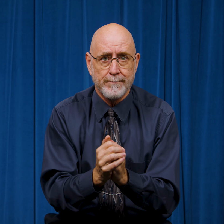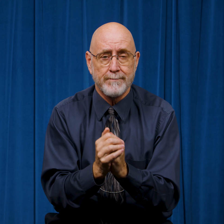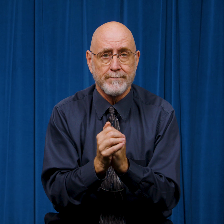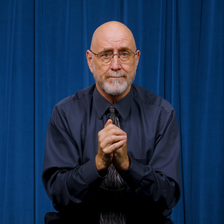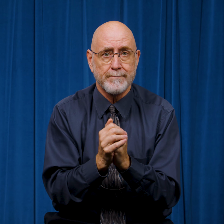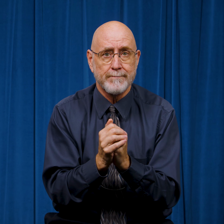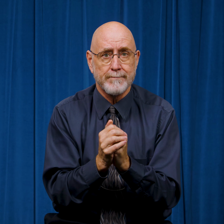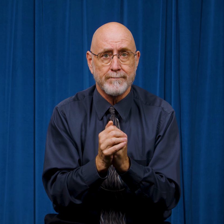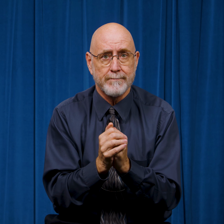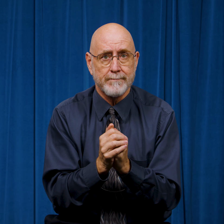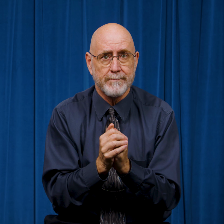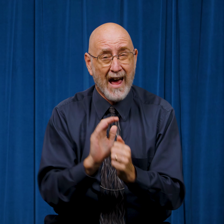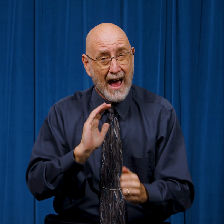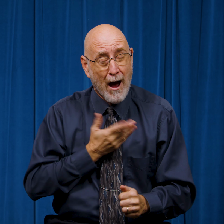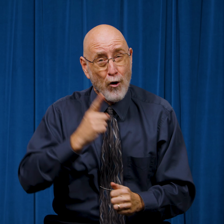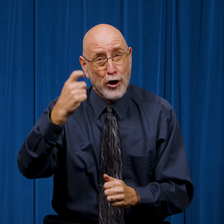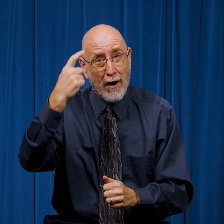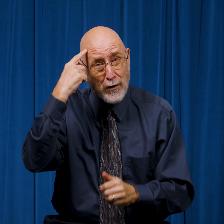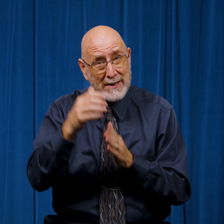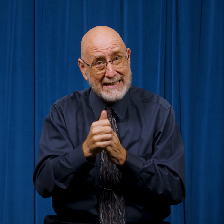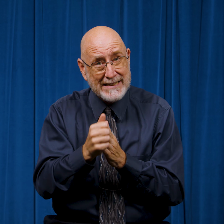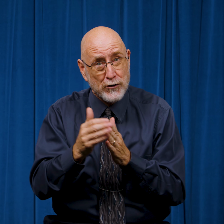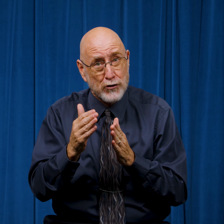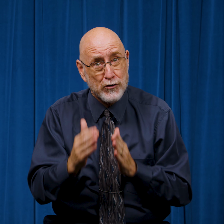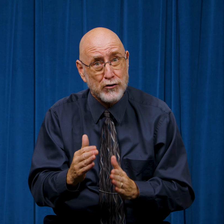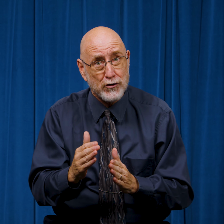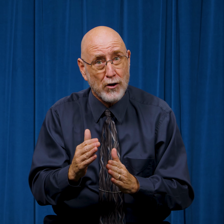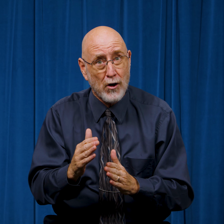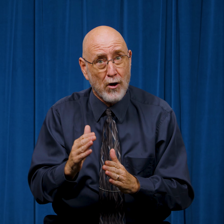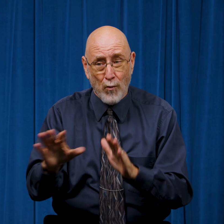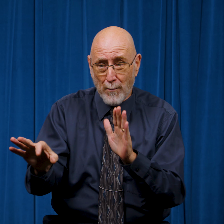That our governmental leaders were given a specific place